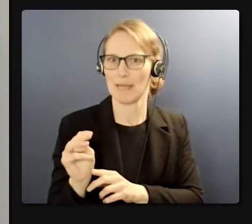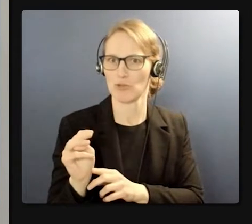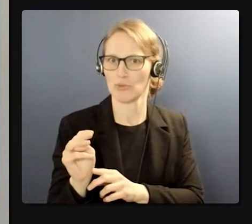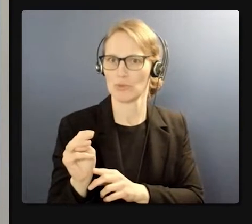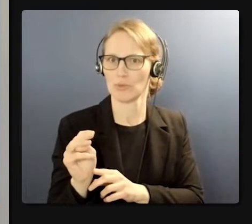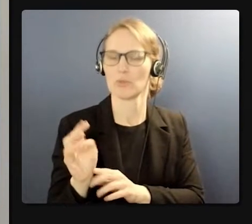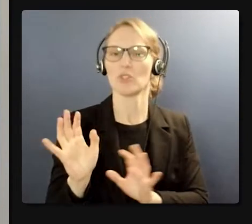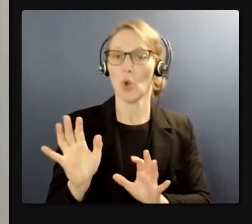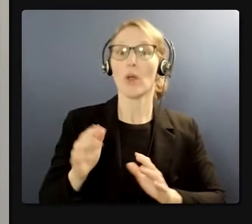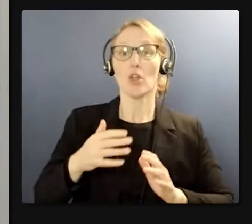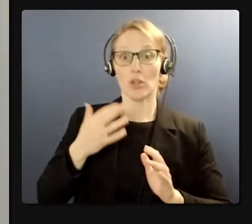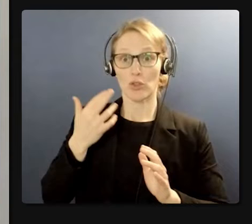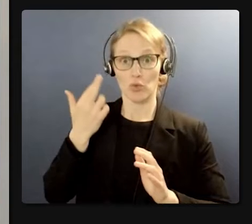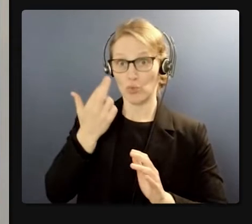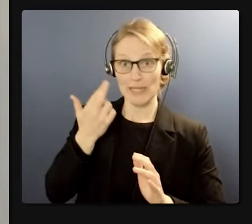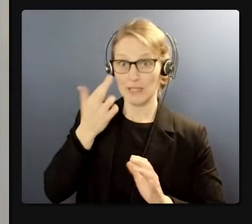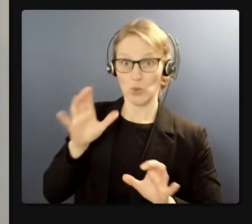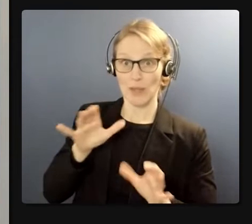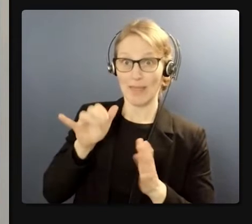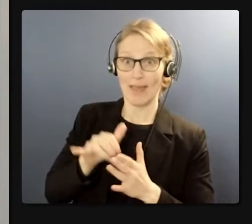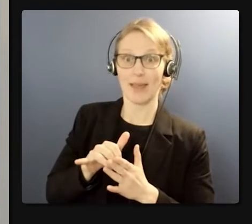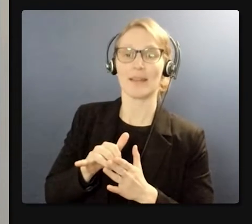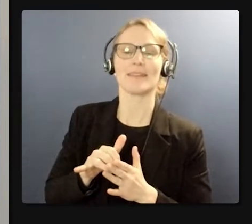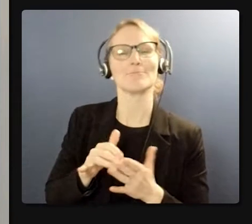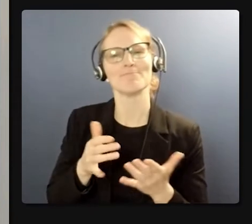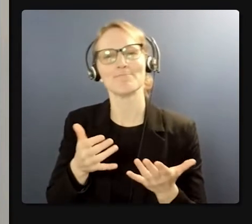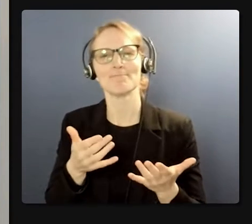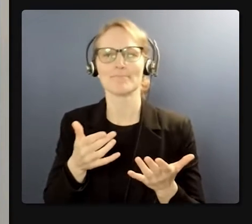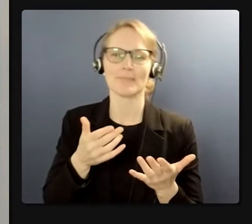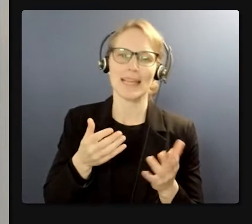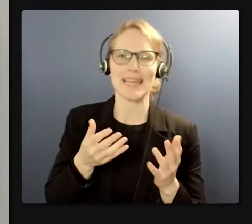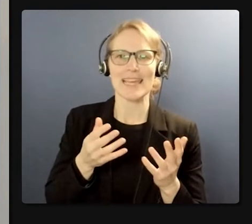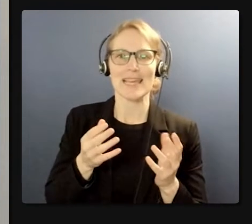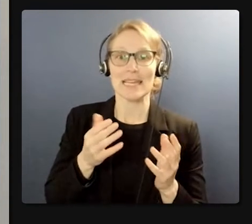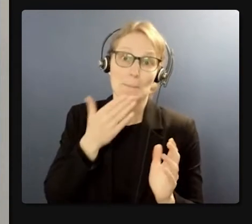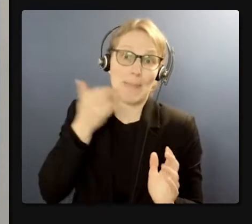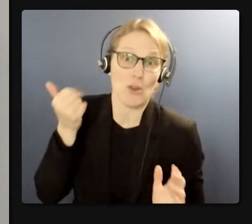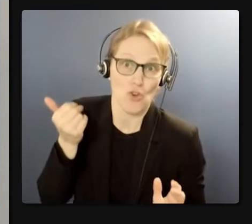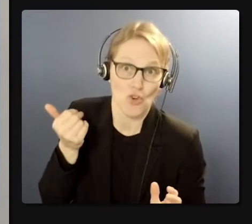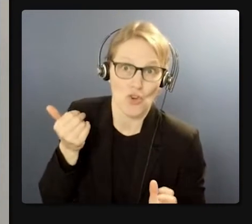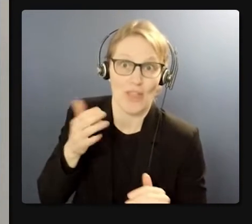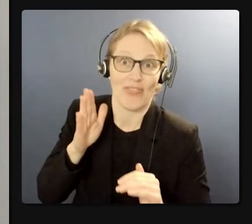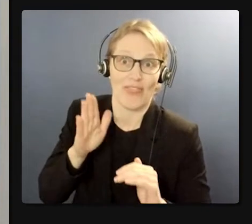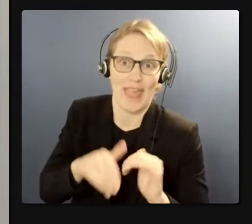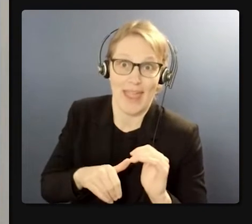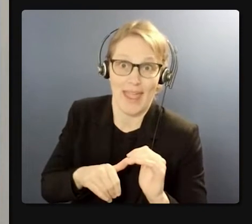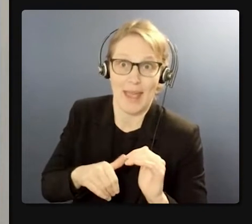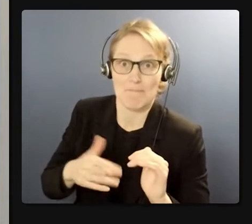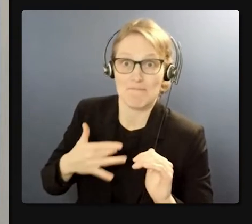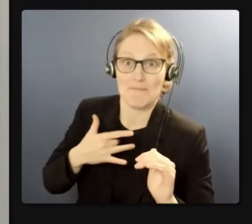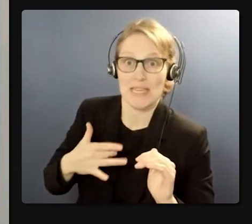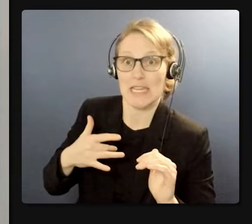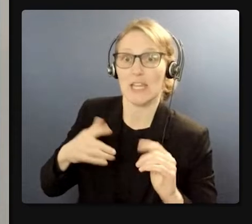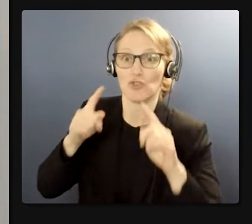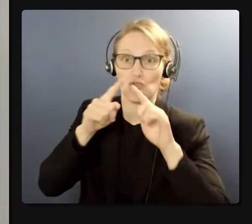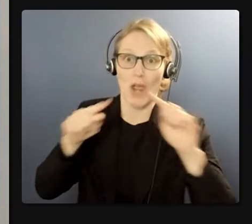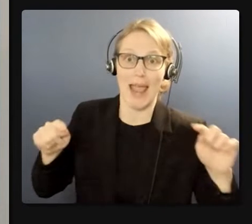than using triangle percentages is because that allows Simplygon to optimize